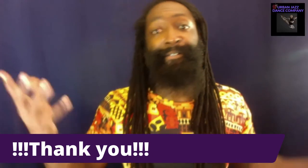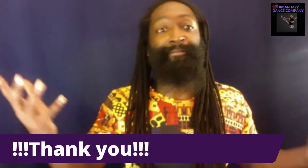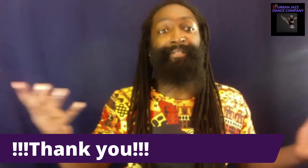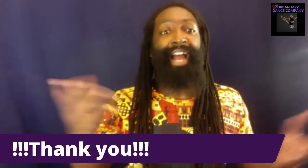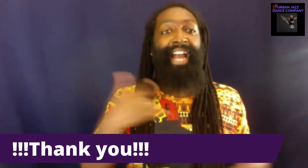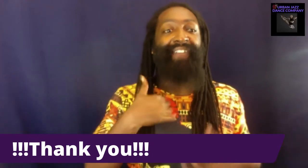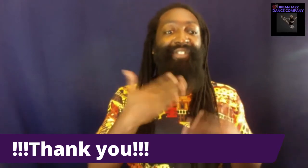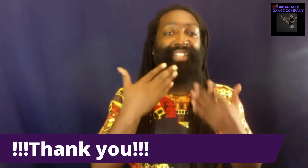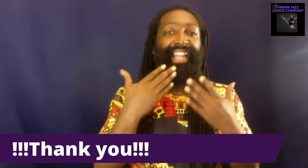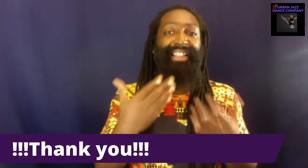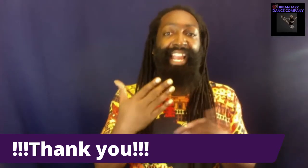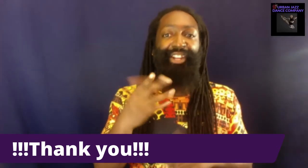So buy and feel it.